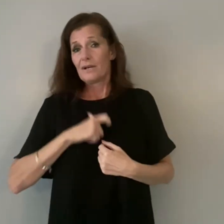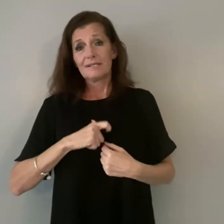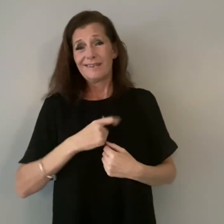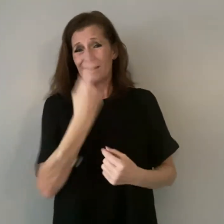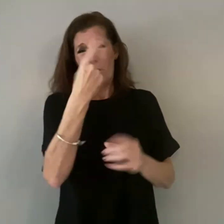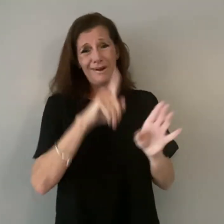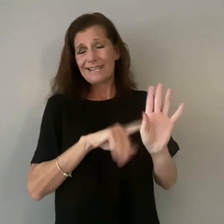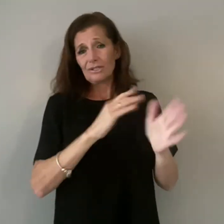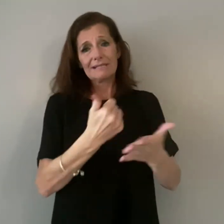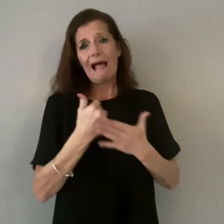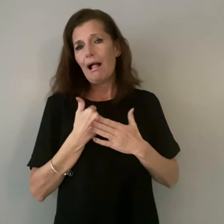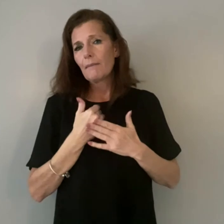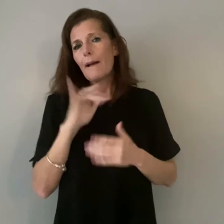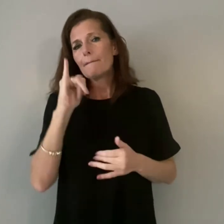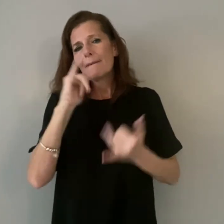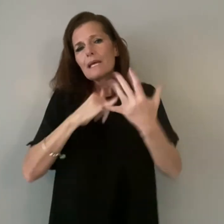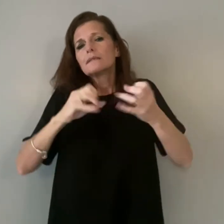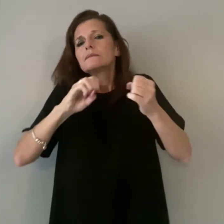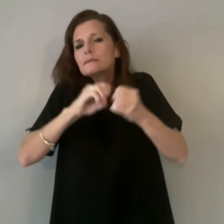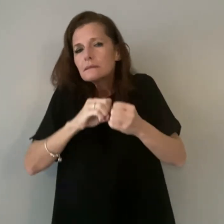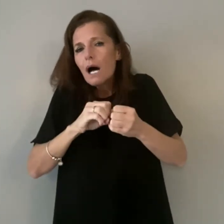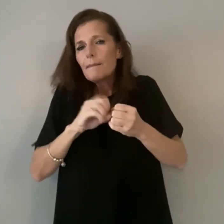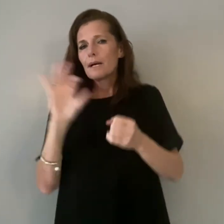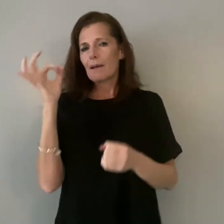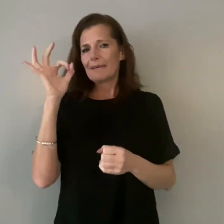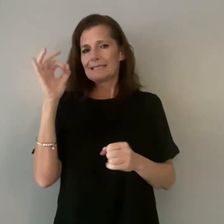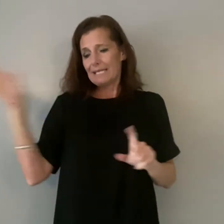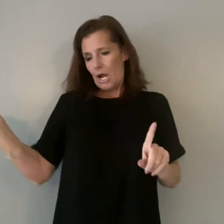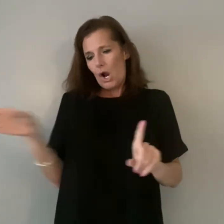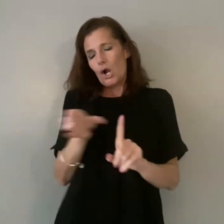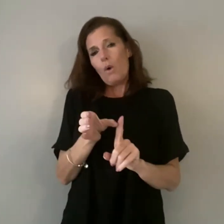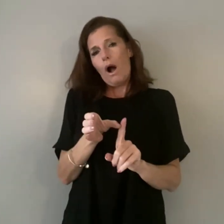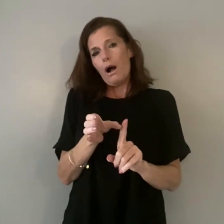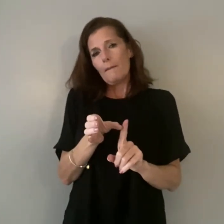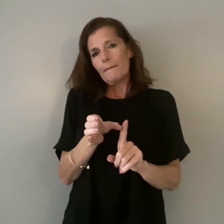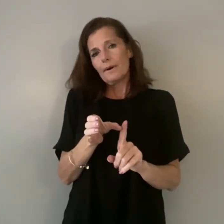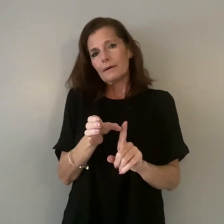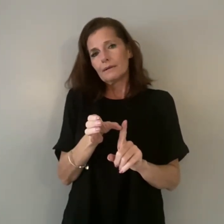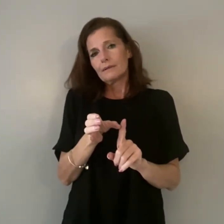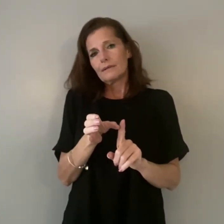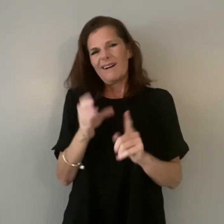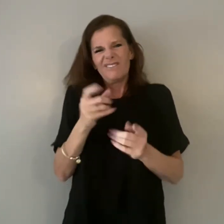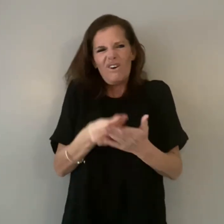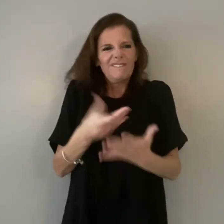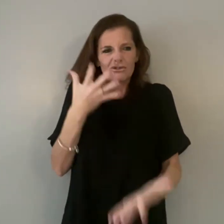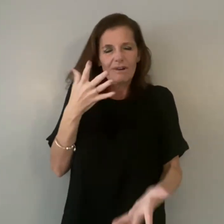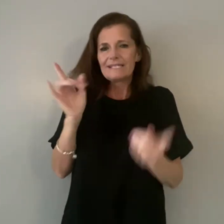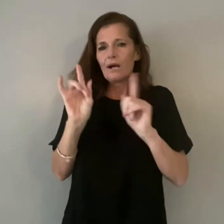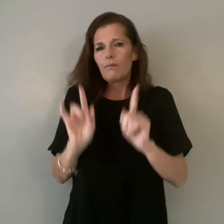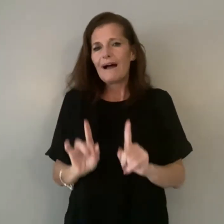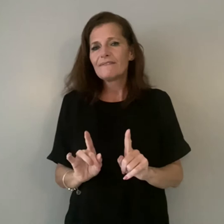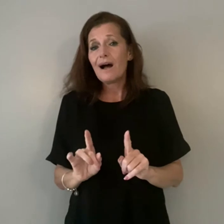I think there are cases where you might create a subcommittee where you bring co-op somebody in that kind of environment, particularly on fundraising and others.